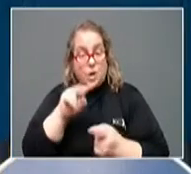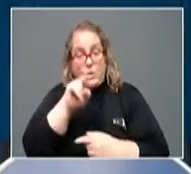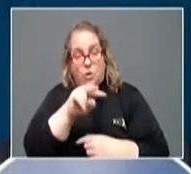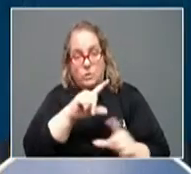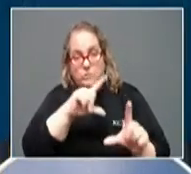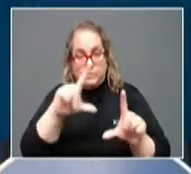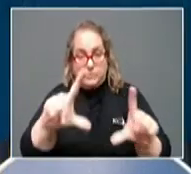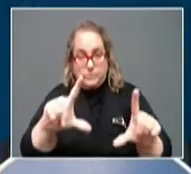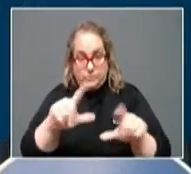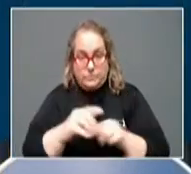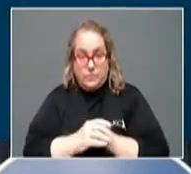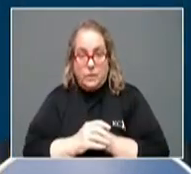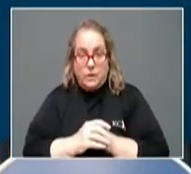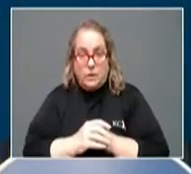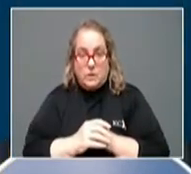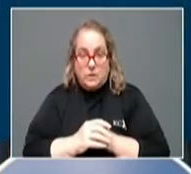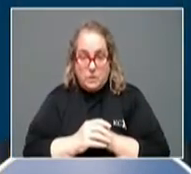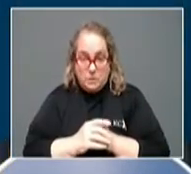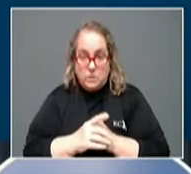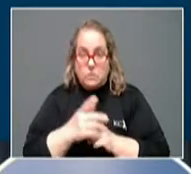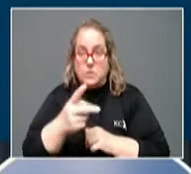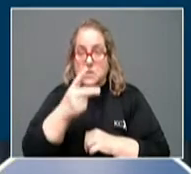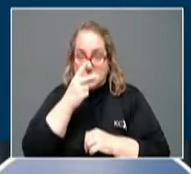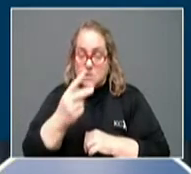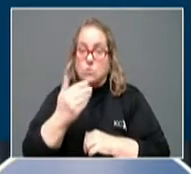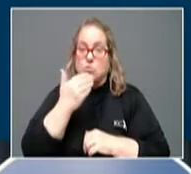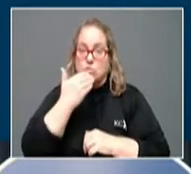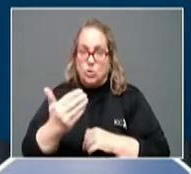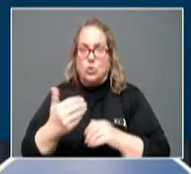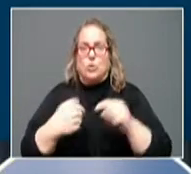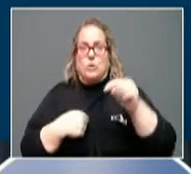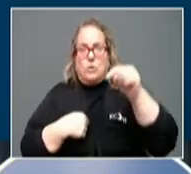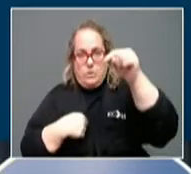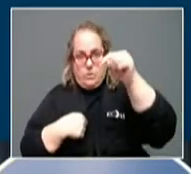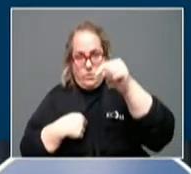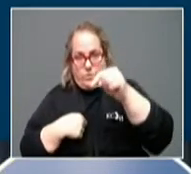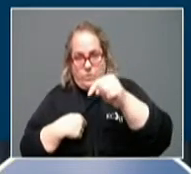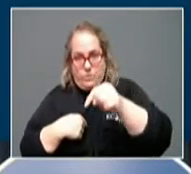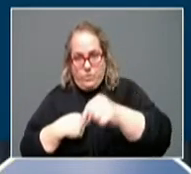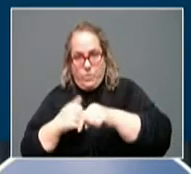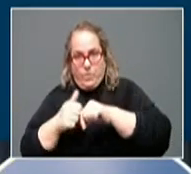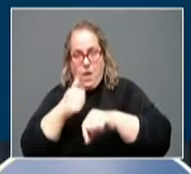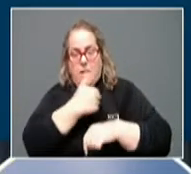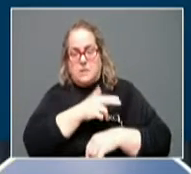that one, um, a good downward decline trailing a little bit the case decline,